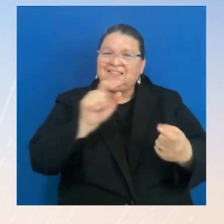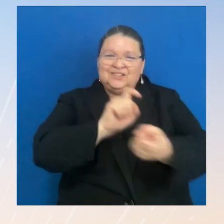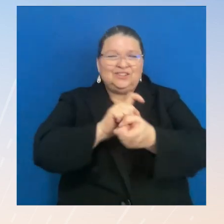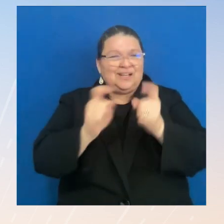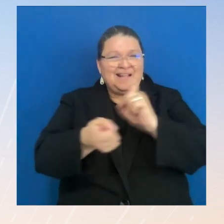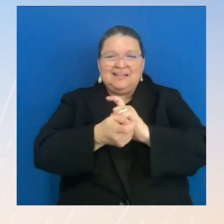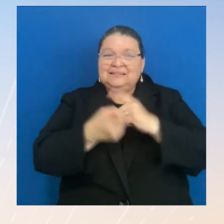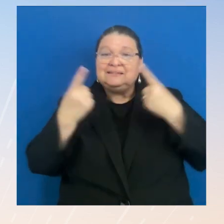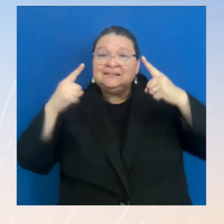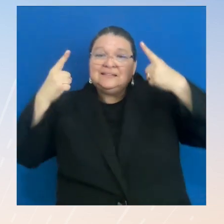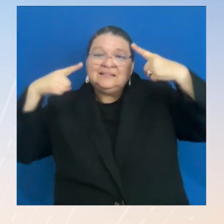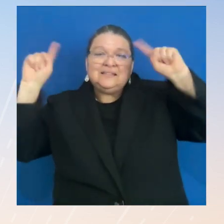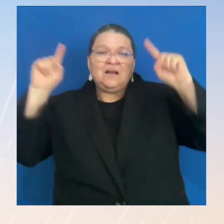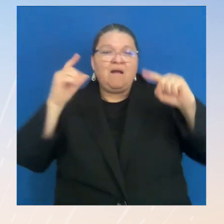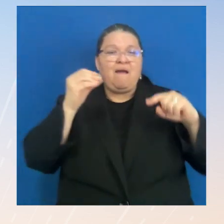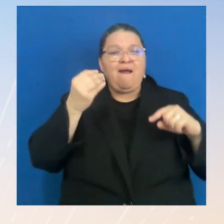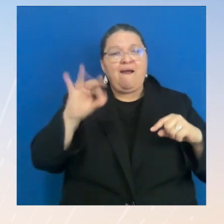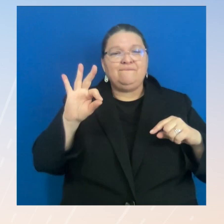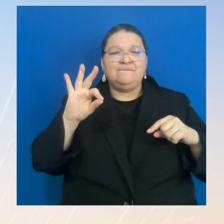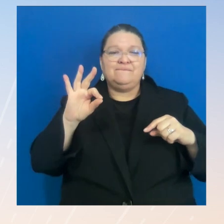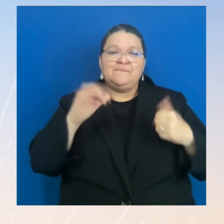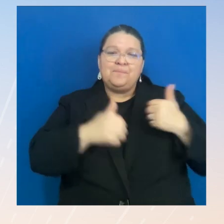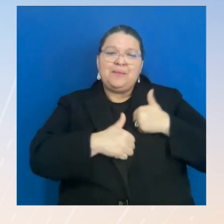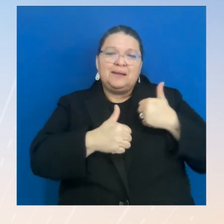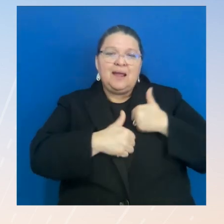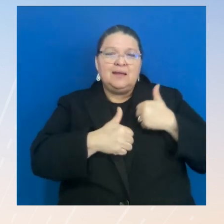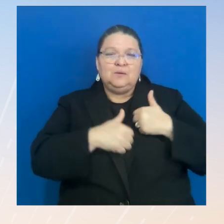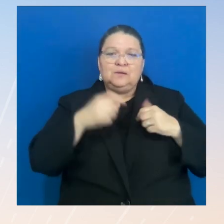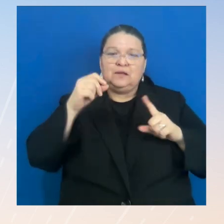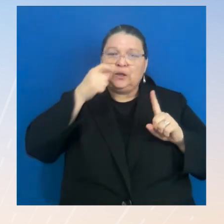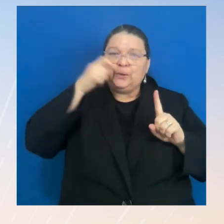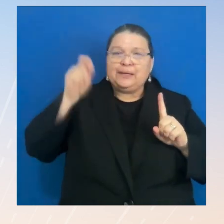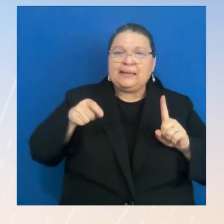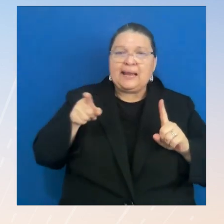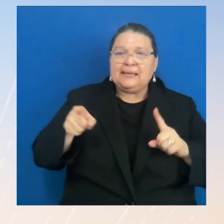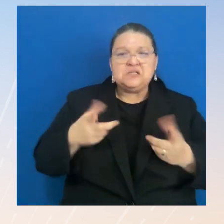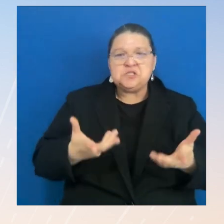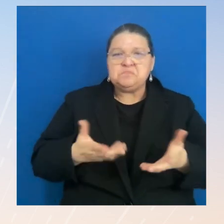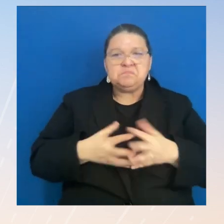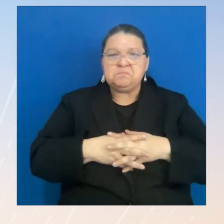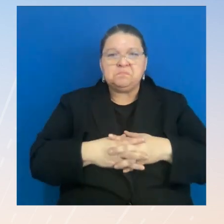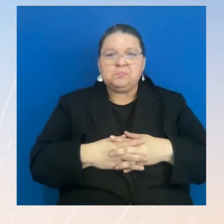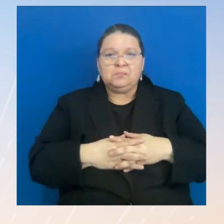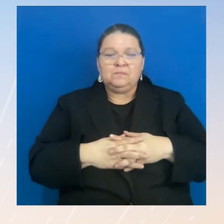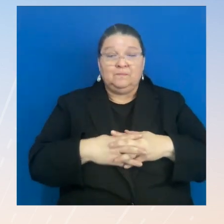And the assessment was that the transfer of these planes may be mistaken as escalatory, as we've said,